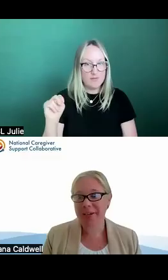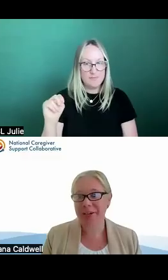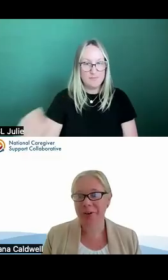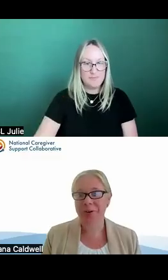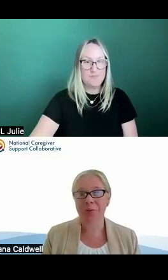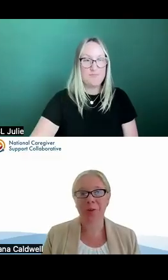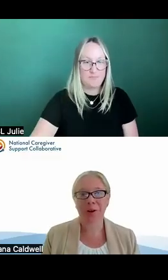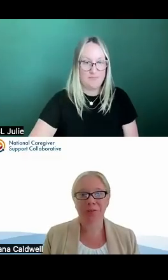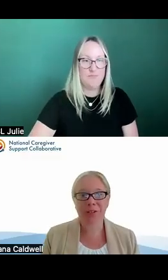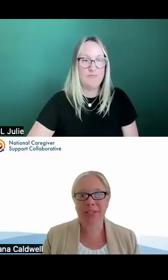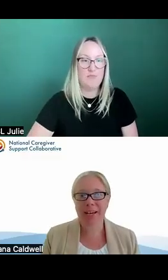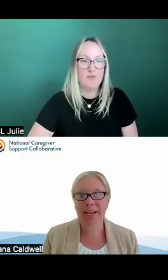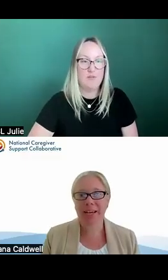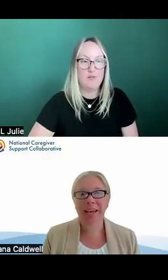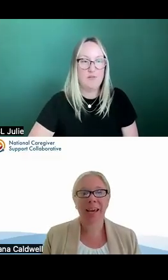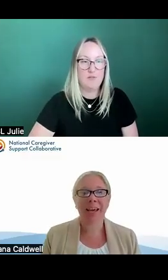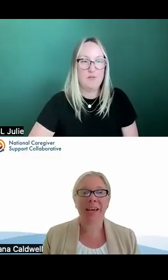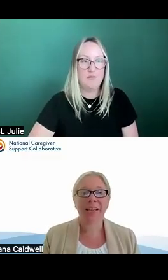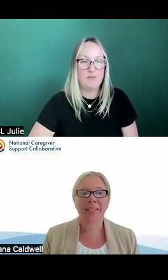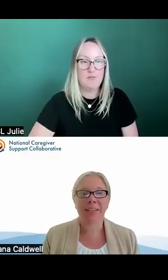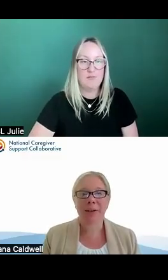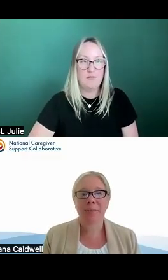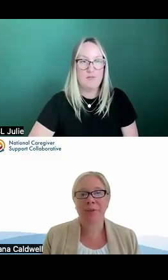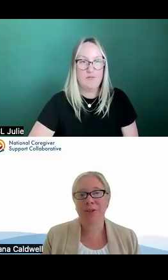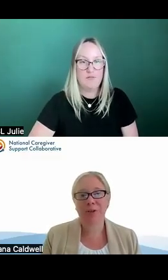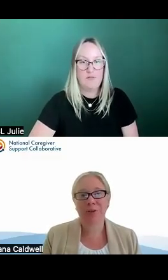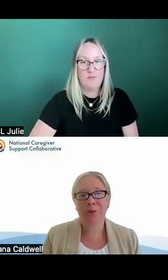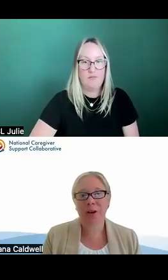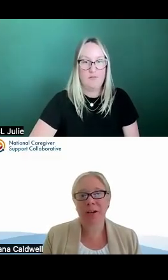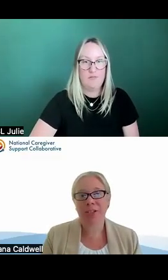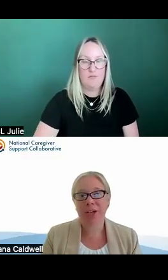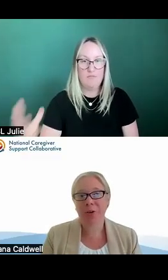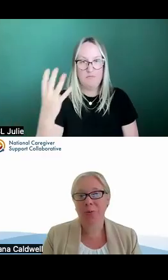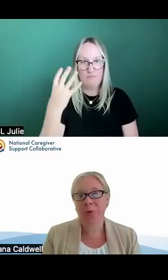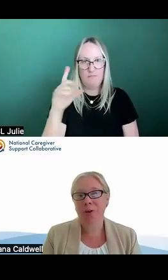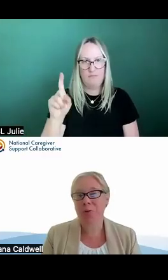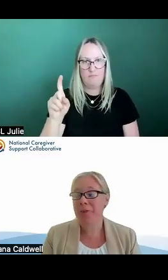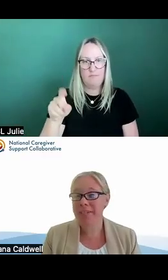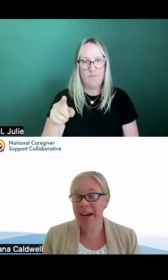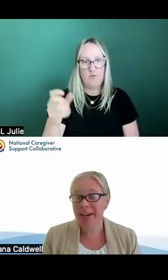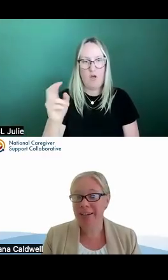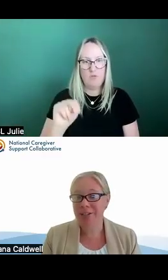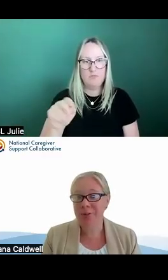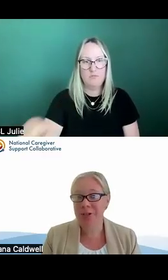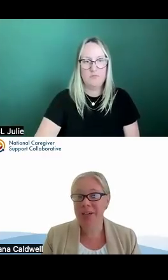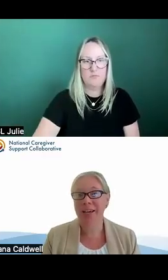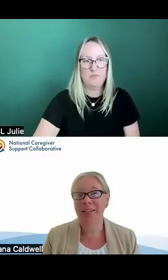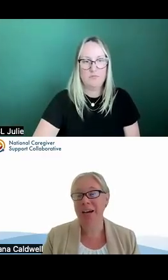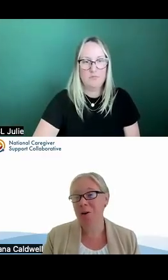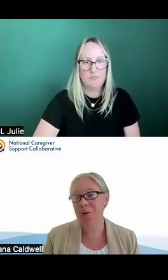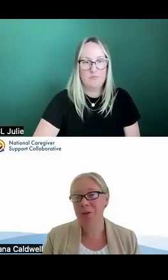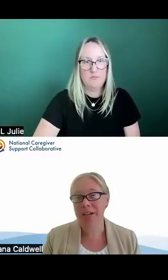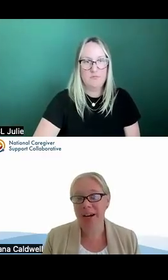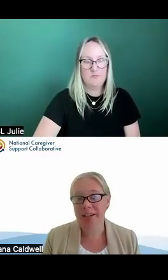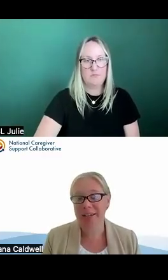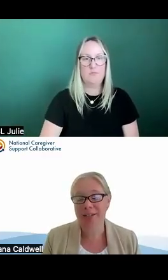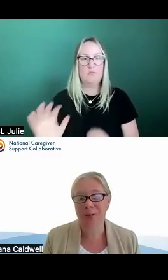be here with all of you today and to share with you what the TACC is doing and how the TACC can